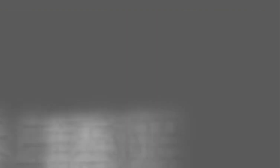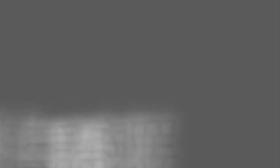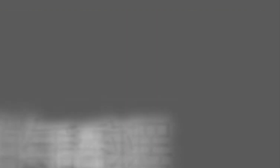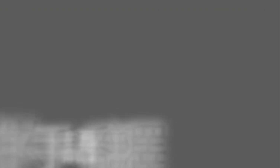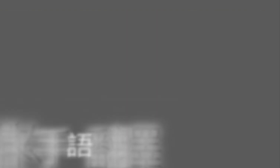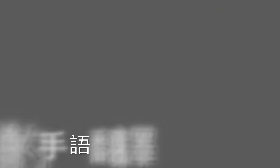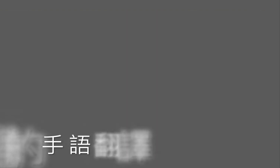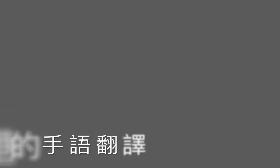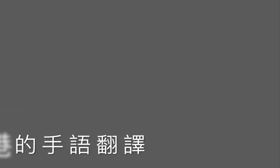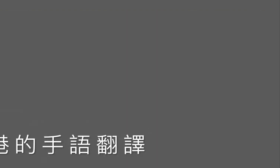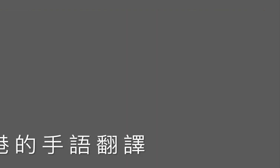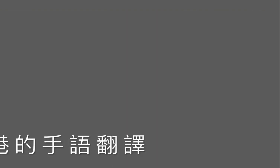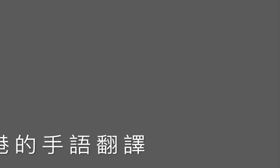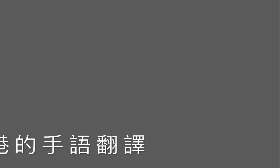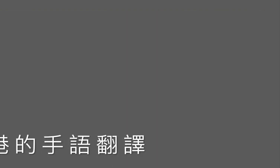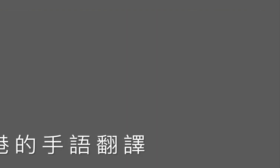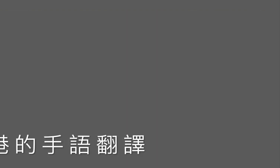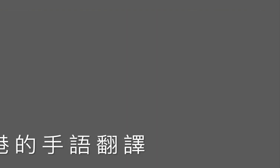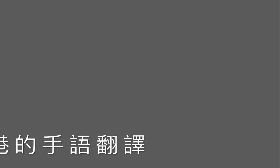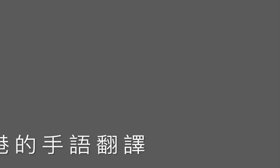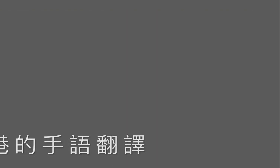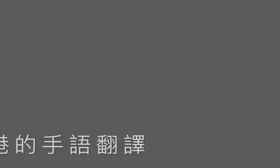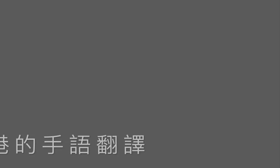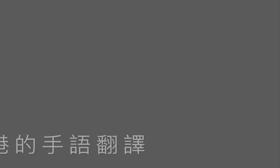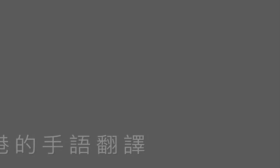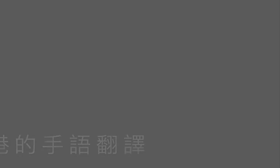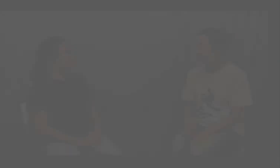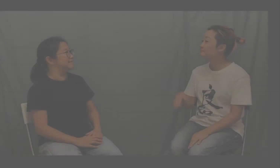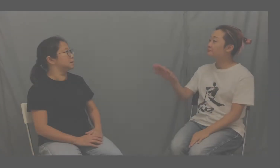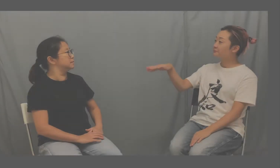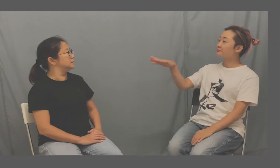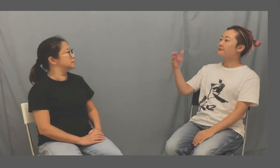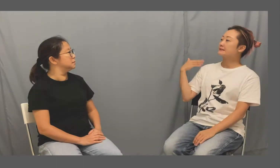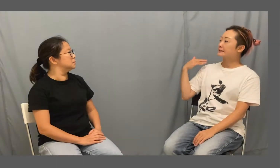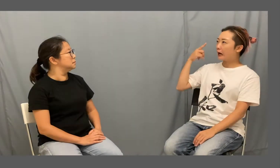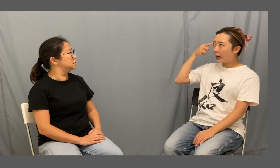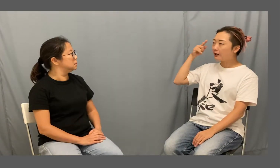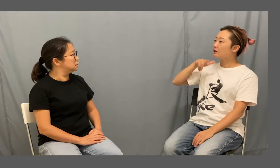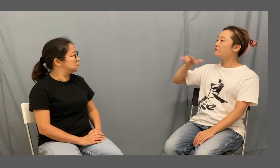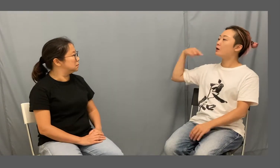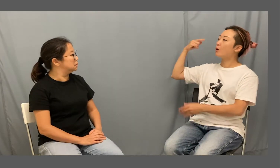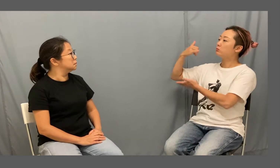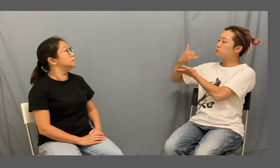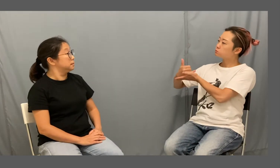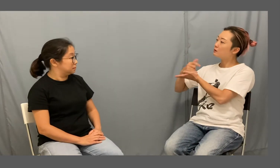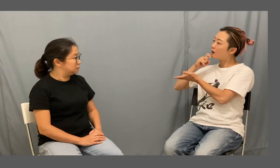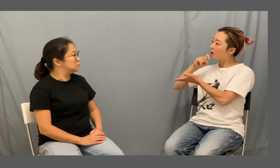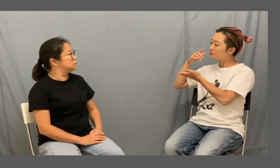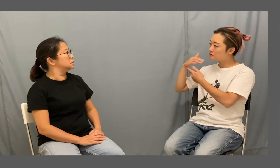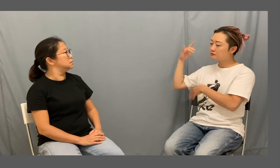[Title: Sign Interpretation of Hong Kong] Cat: You spent some time in the USA